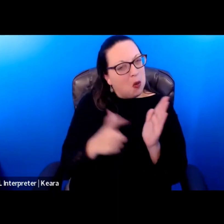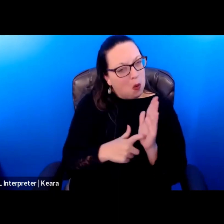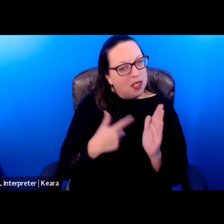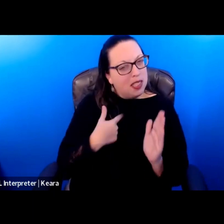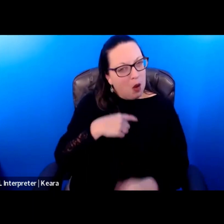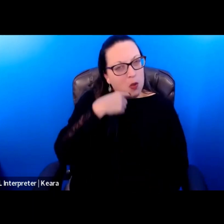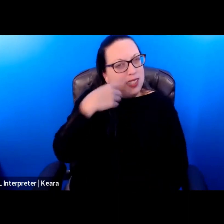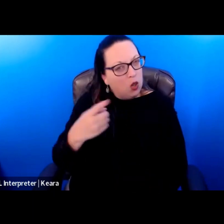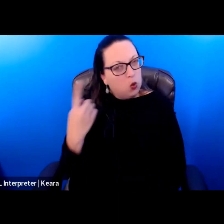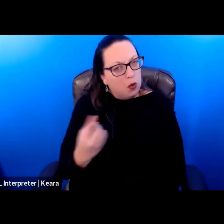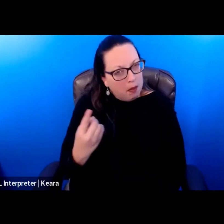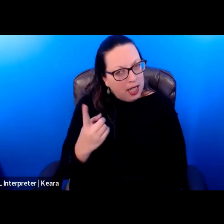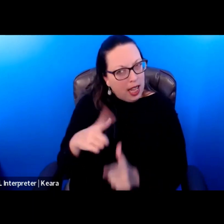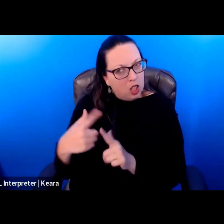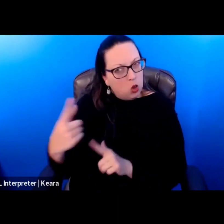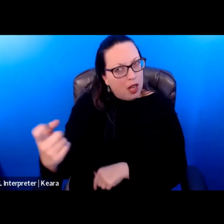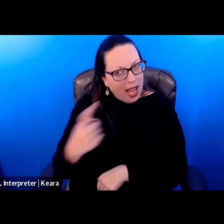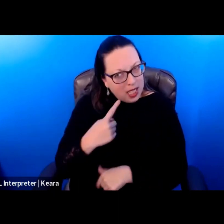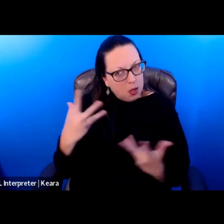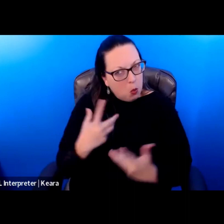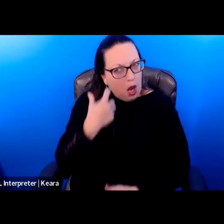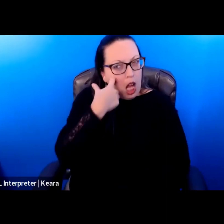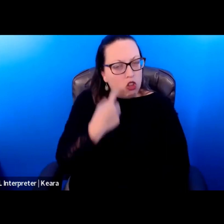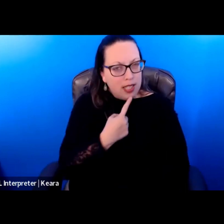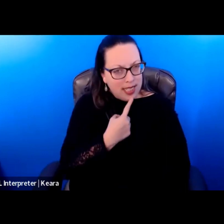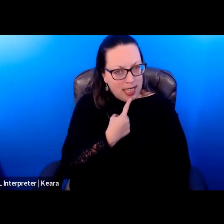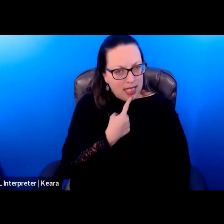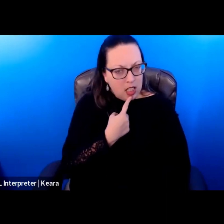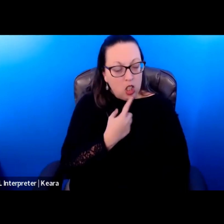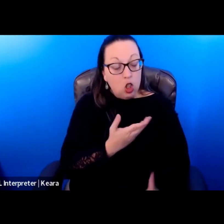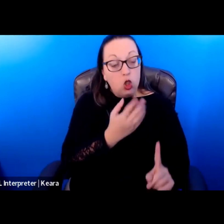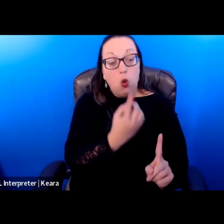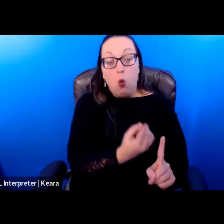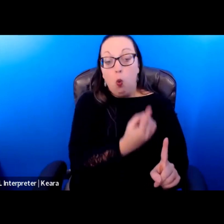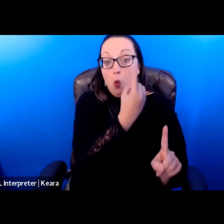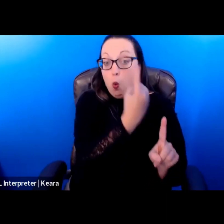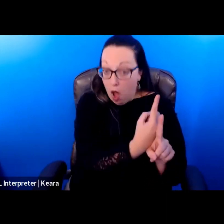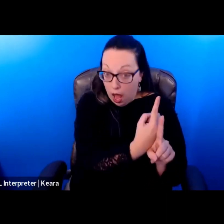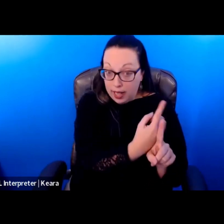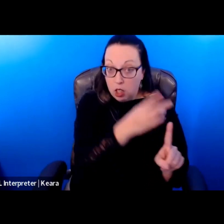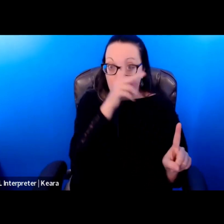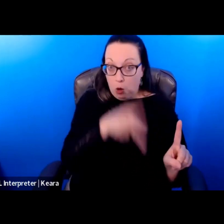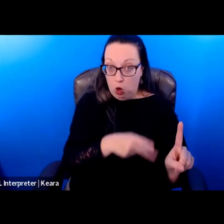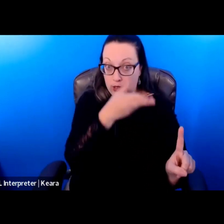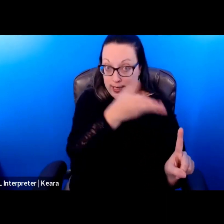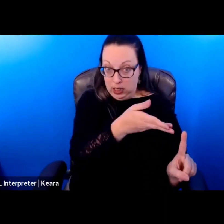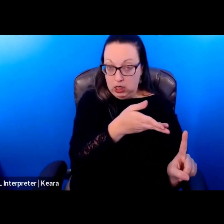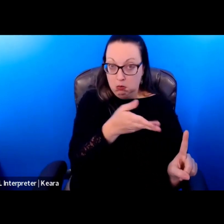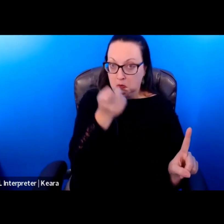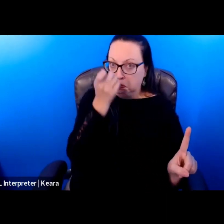what I just said. And so it kind of clicked with one individual. But because I was and I know the term was used high functioning